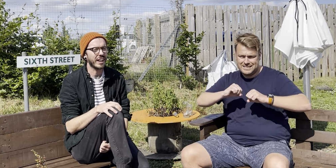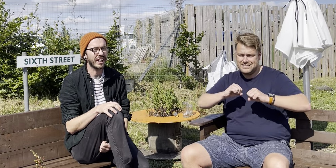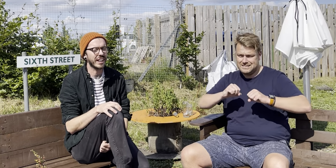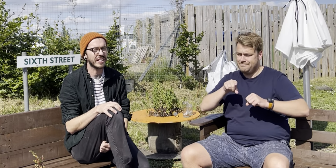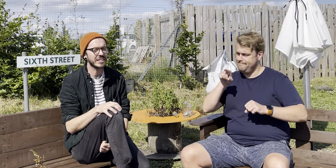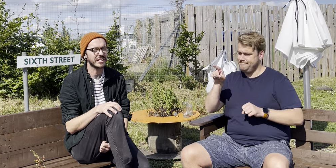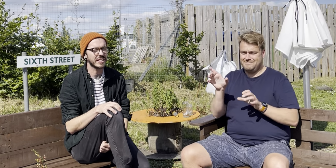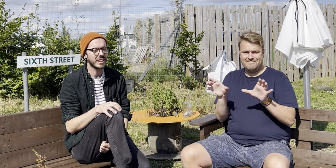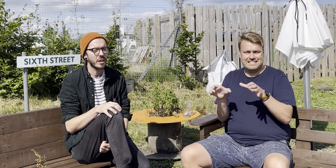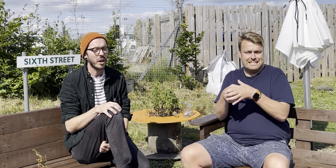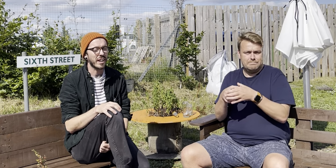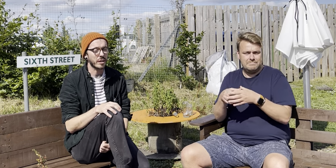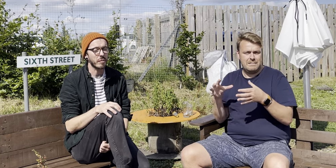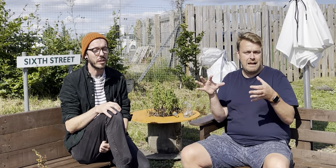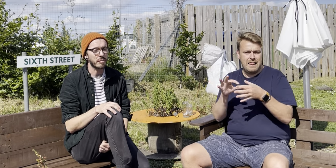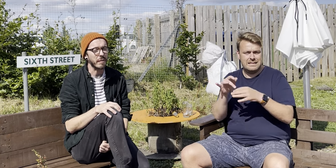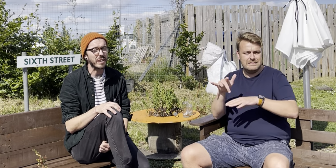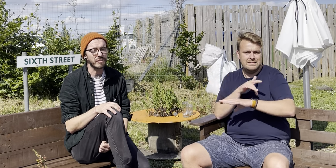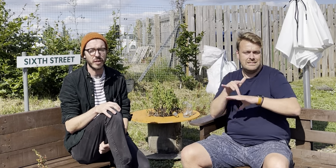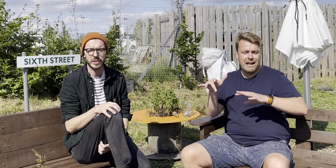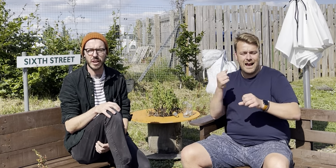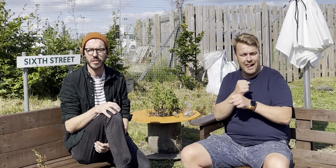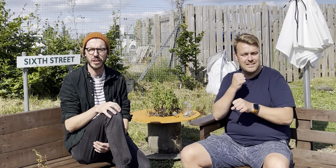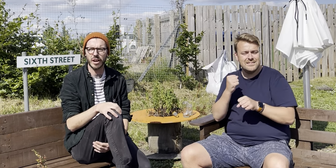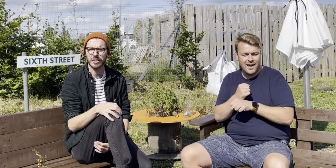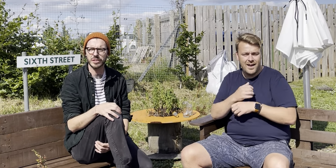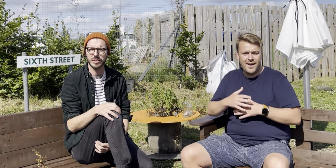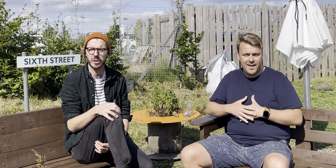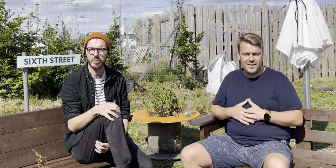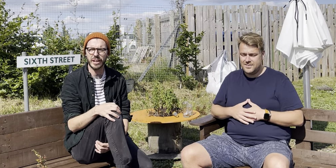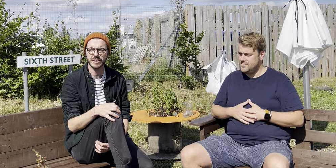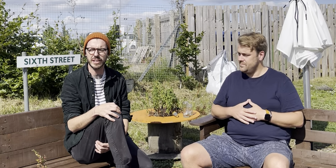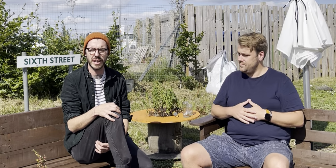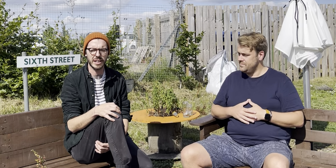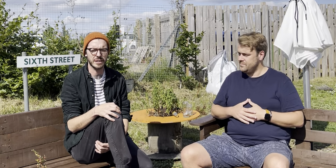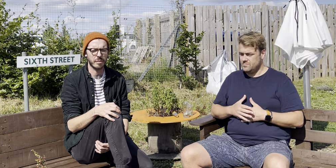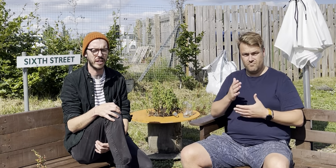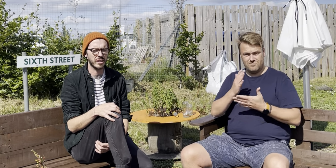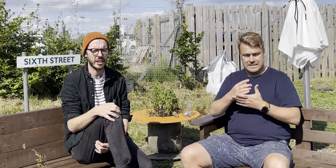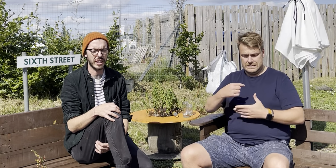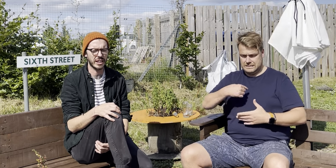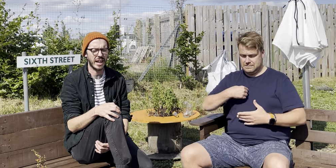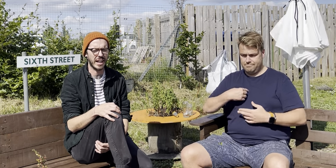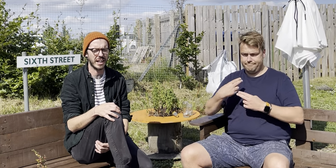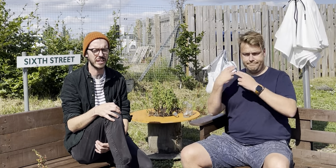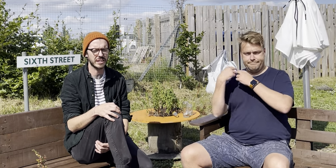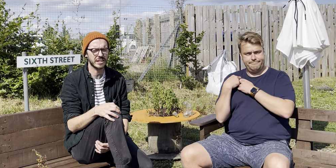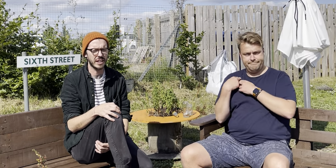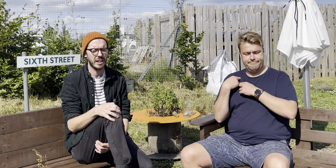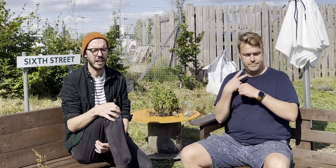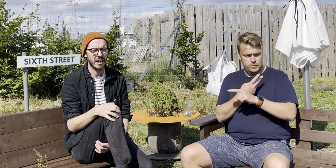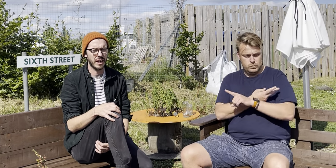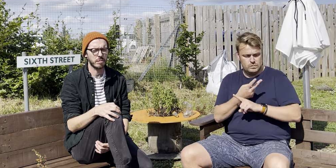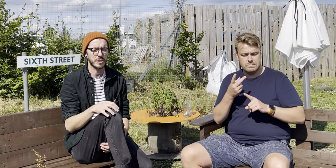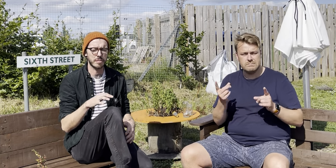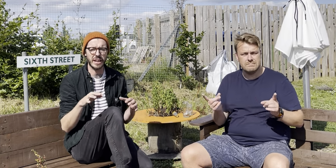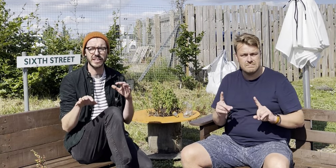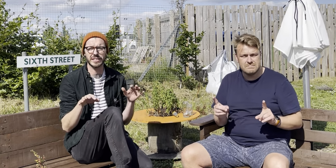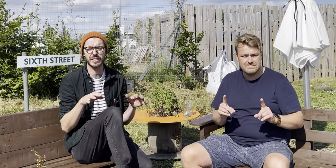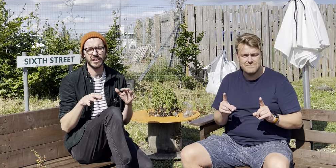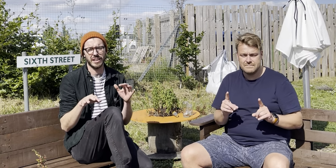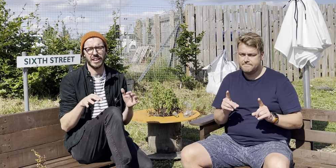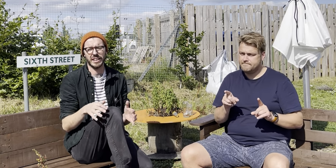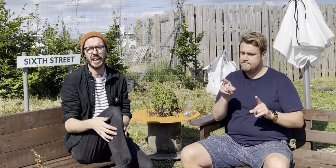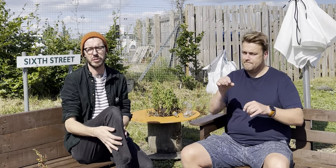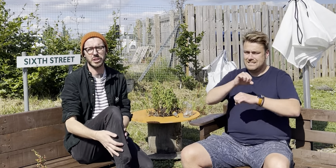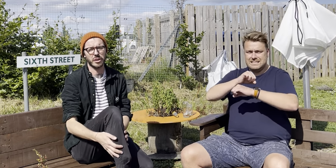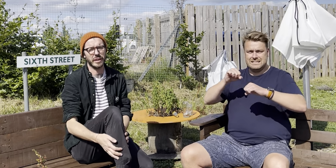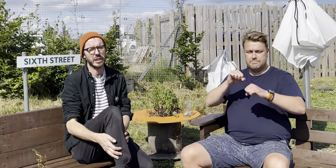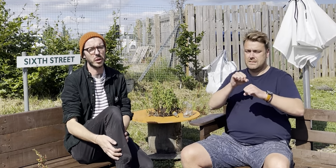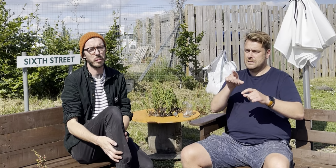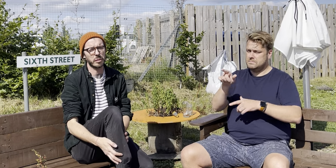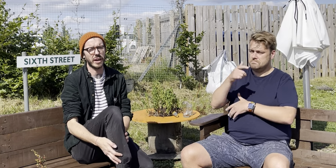and i think my main focus over the last two weeks has been looking at space and how to incorporate